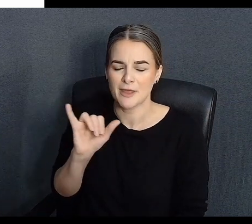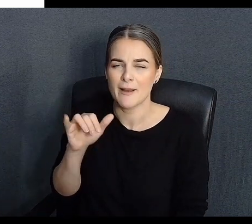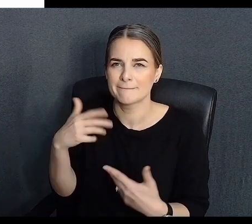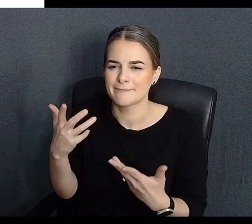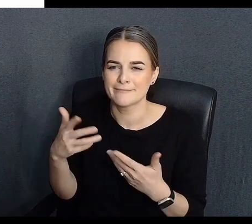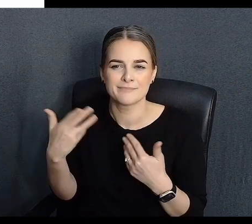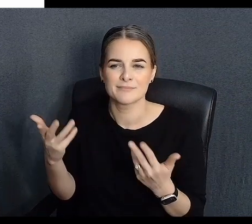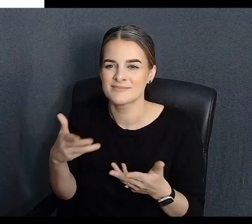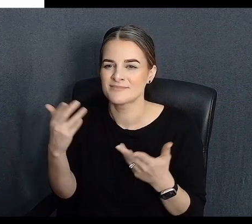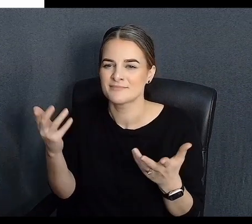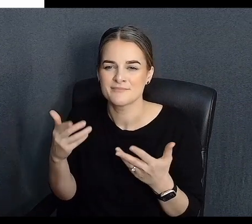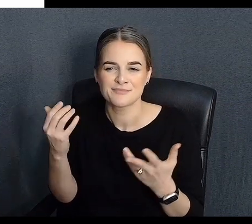is that most insurance companies do